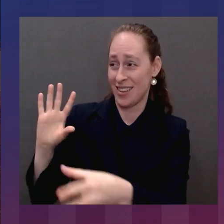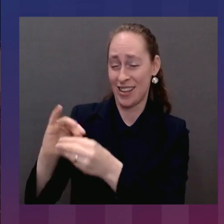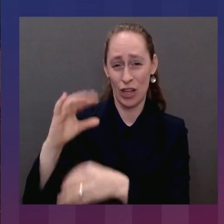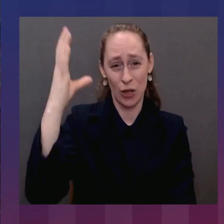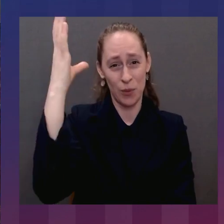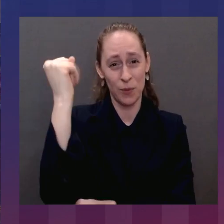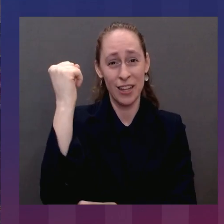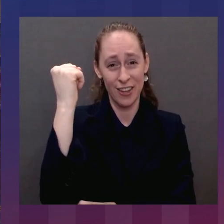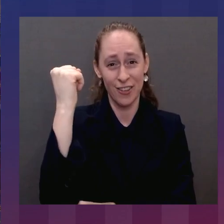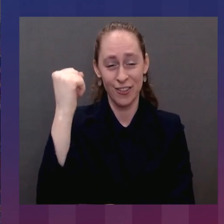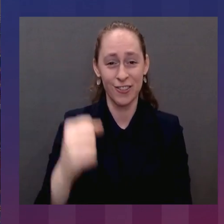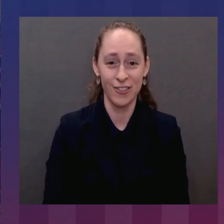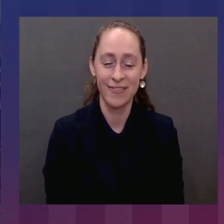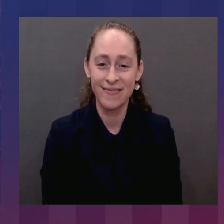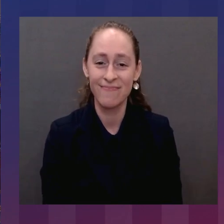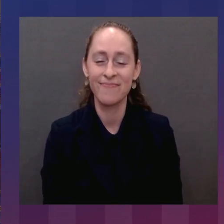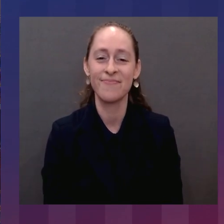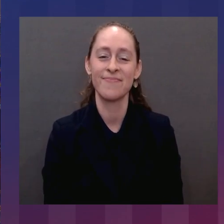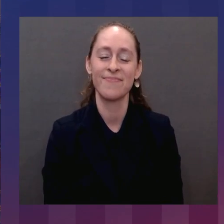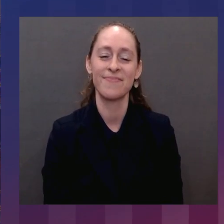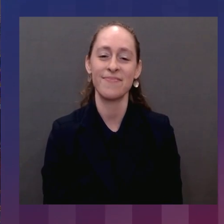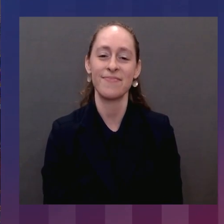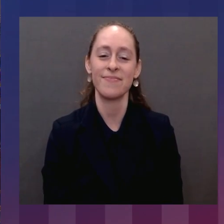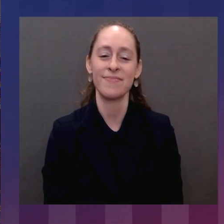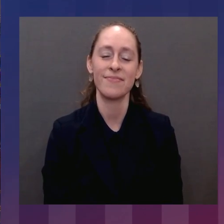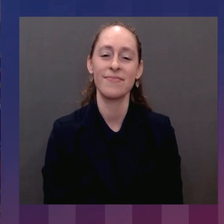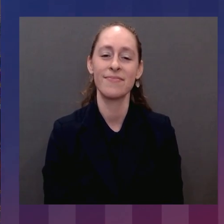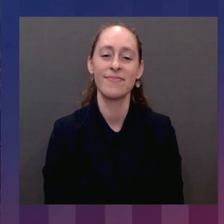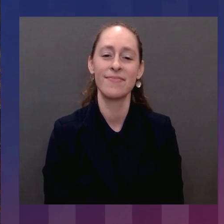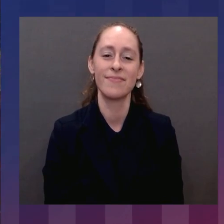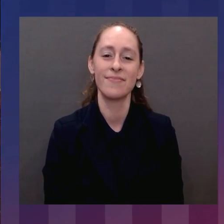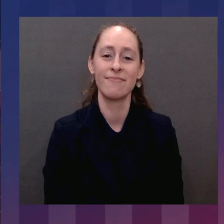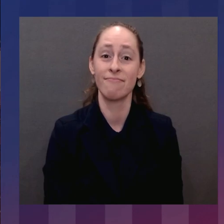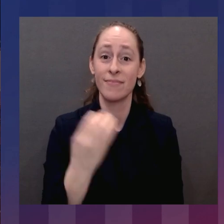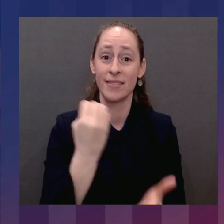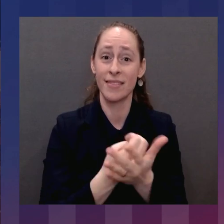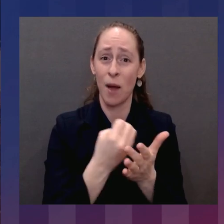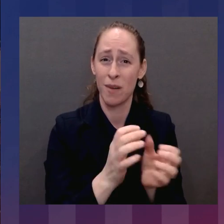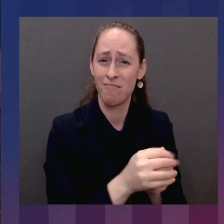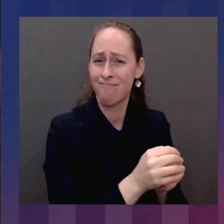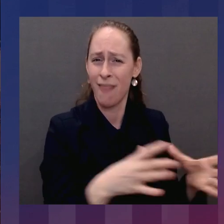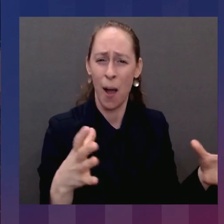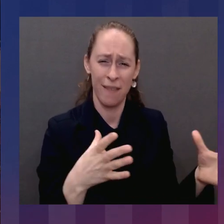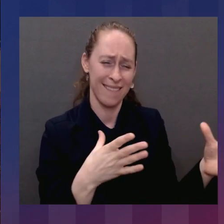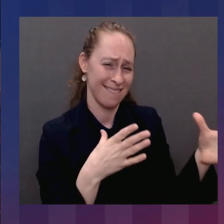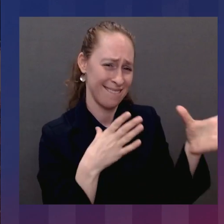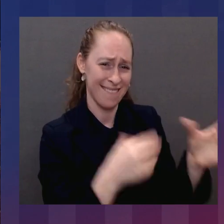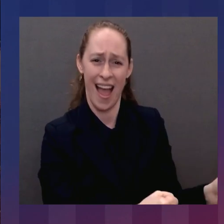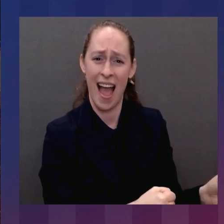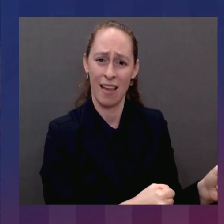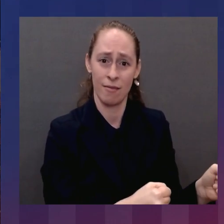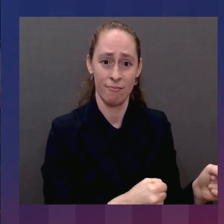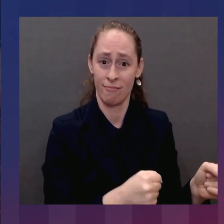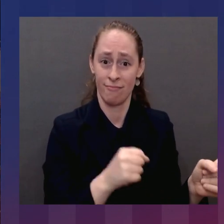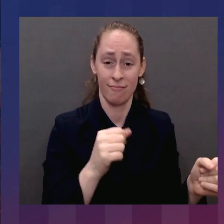The economy grew at a rate of 5.7 percent last year, the strongest growth rate in 40 years, the first step in bringing fundamental change